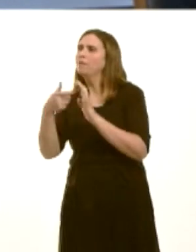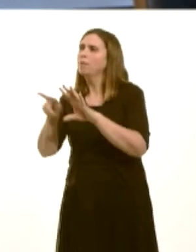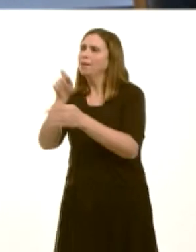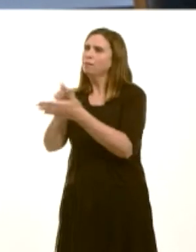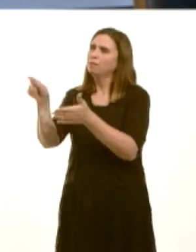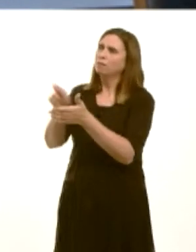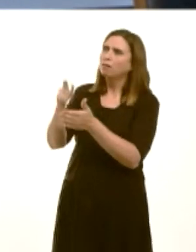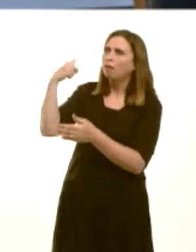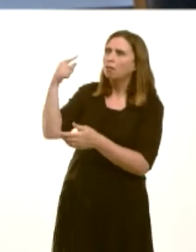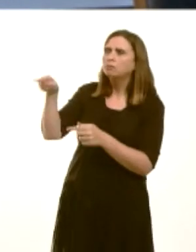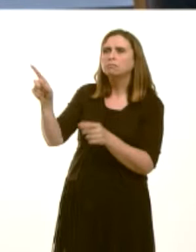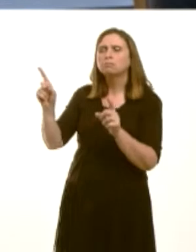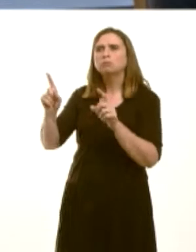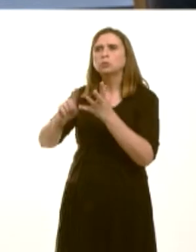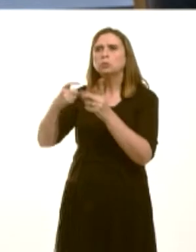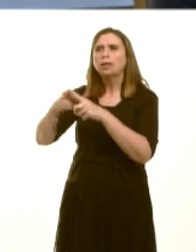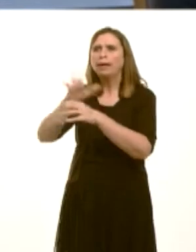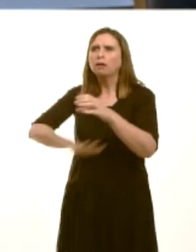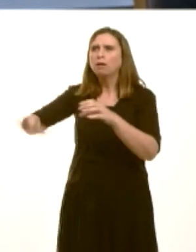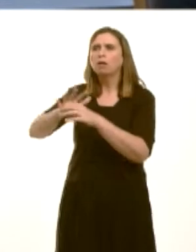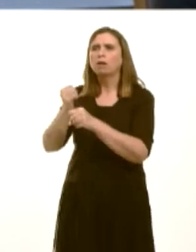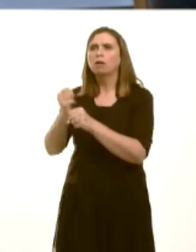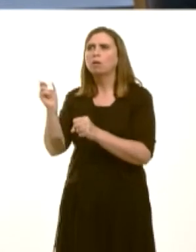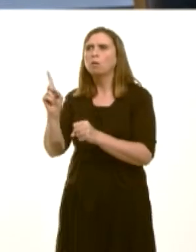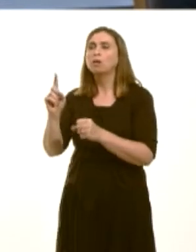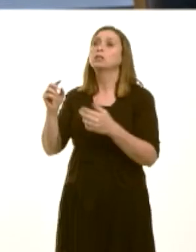to growth in public investment from any incoming Government in London.